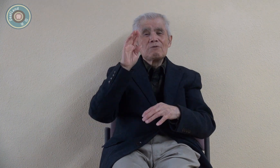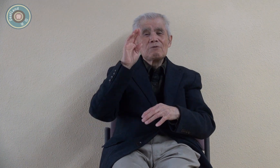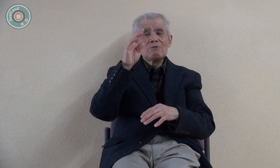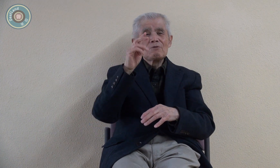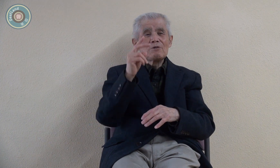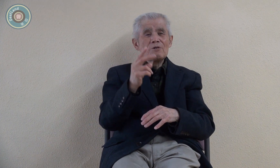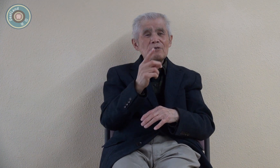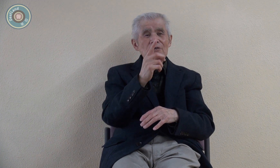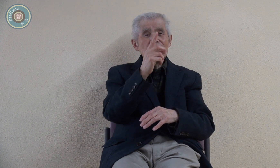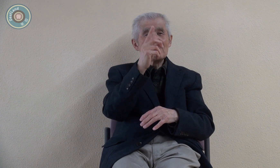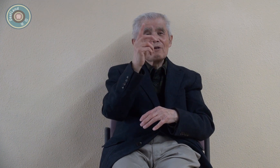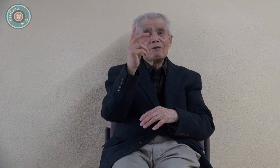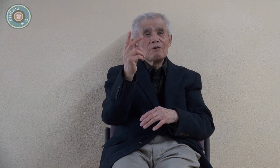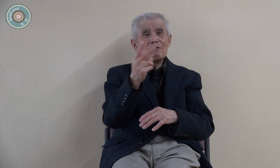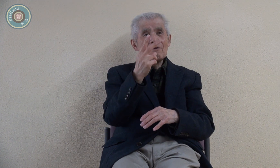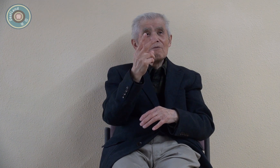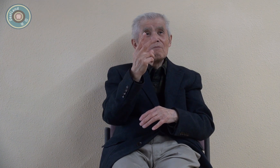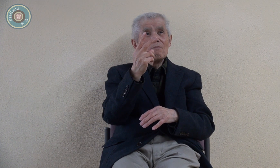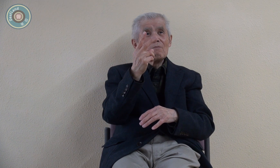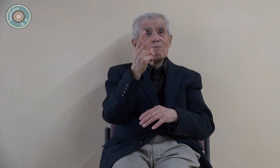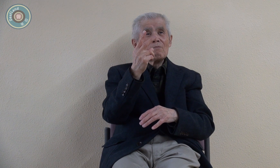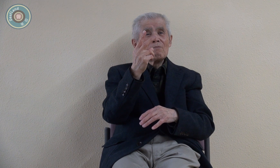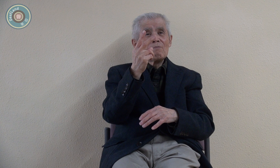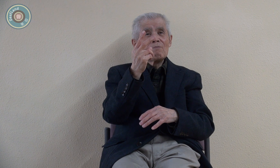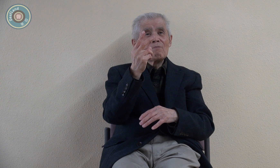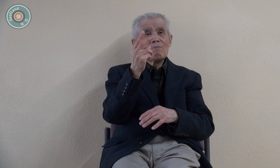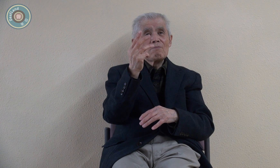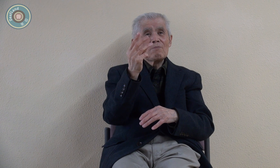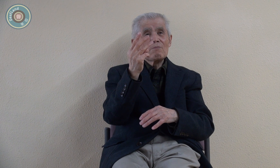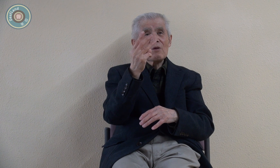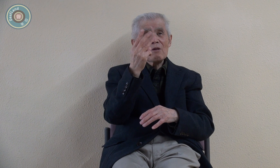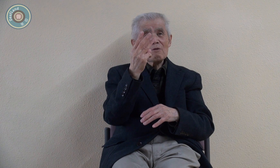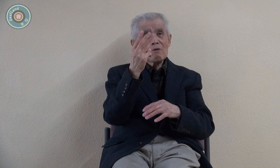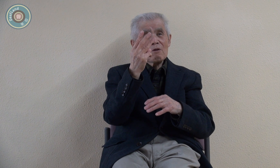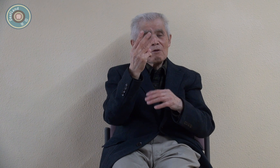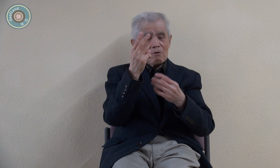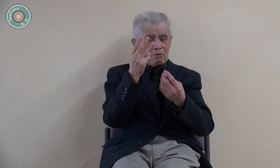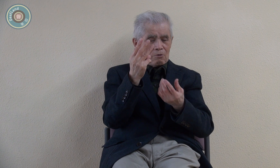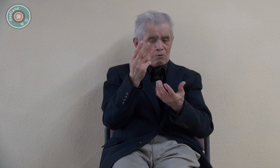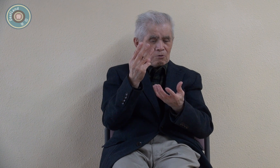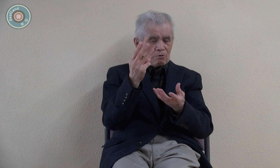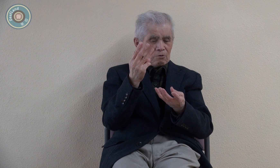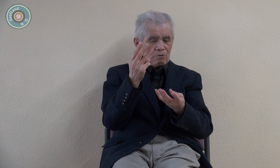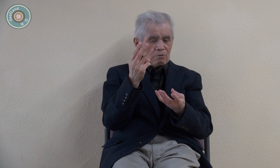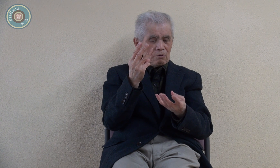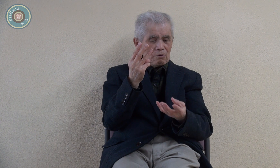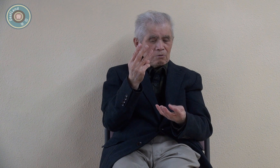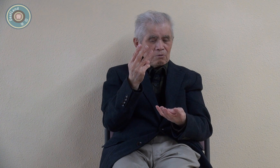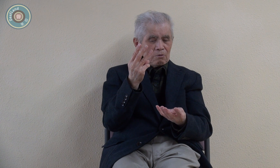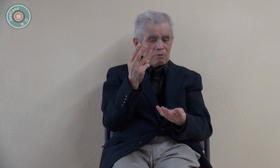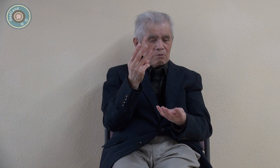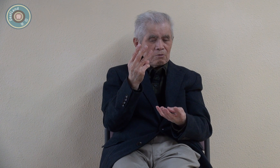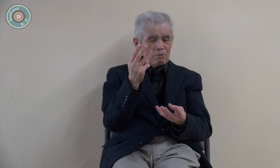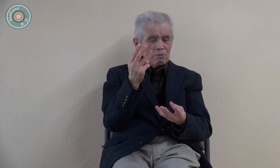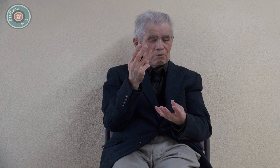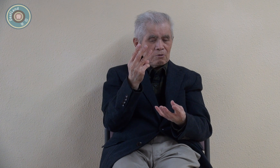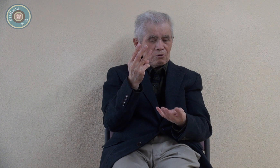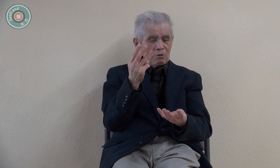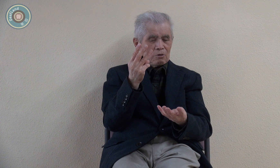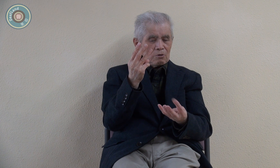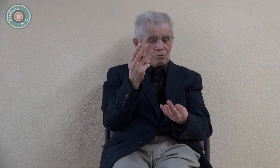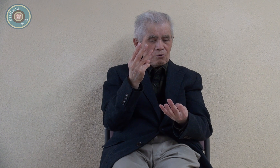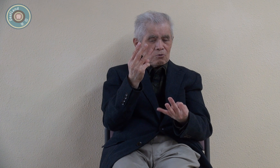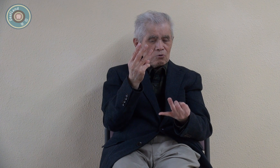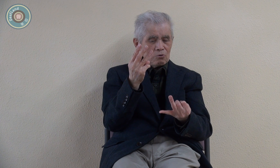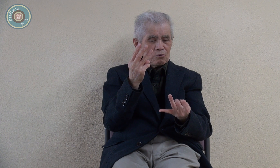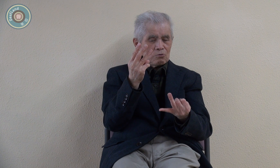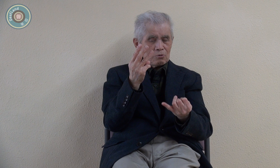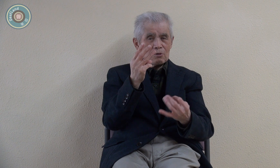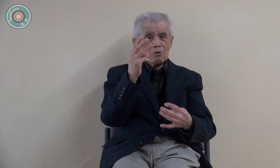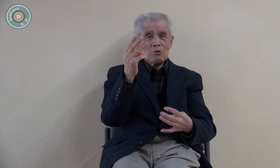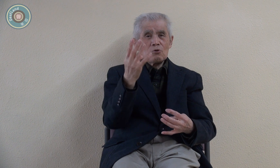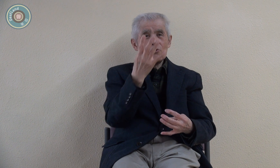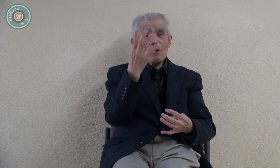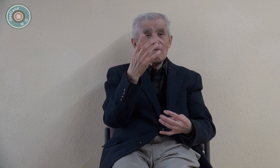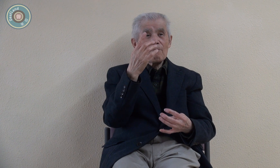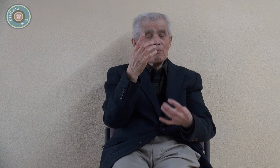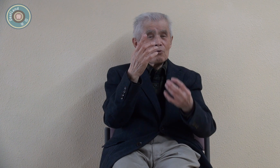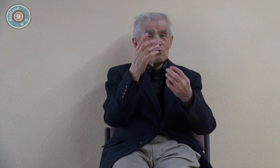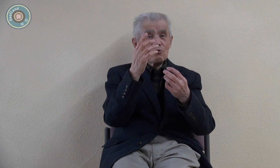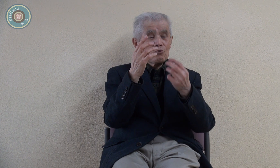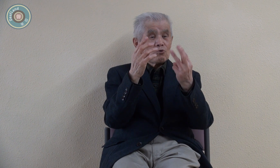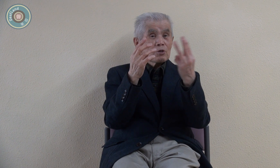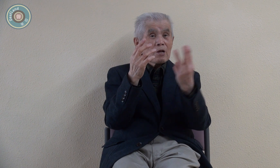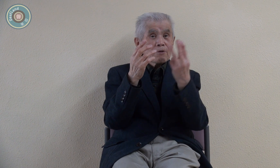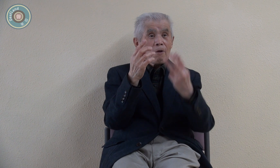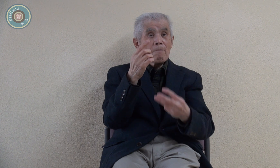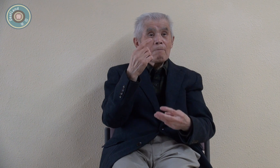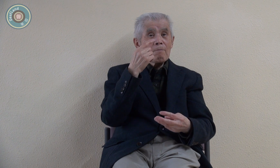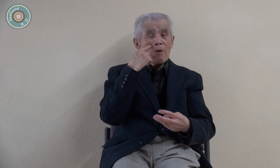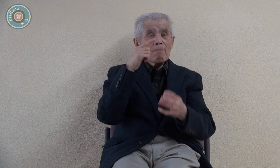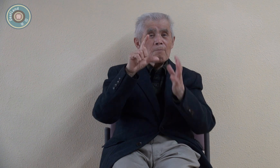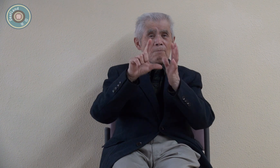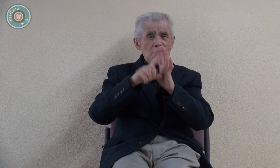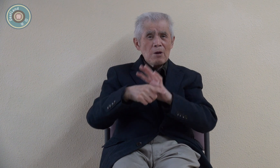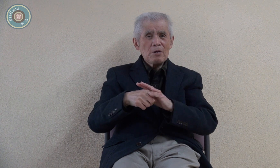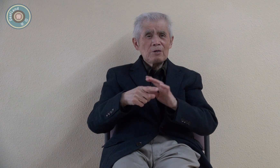A few years later, in 1941